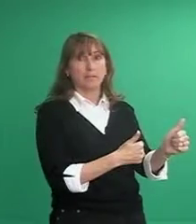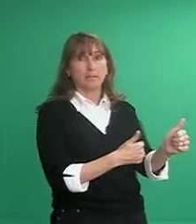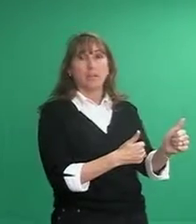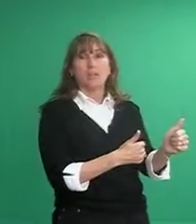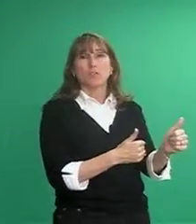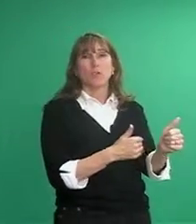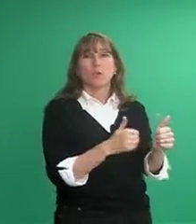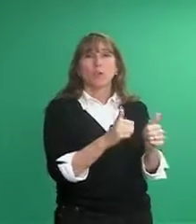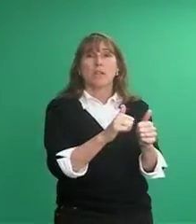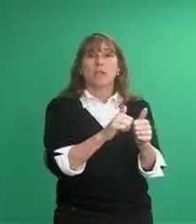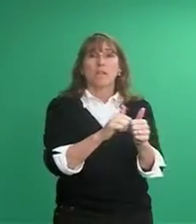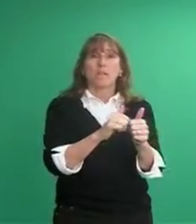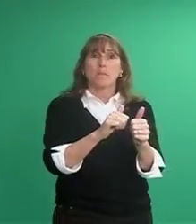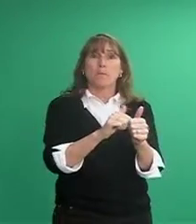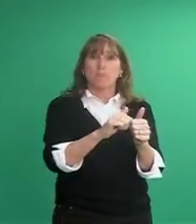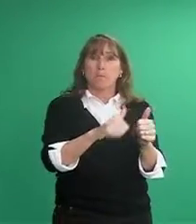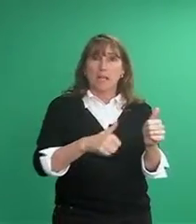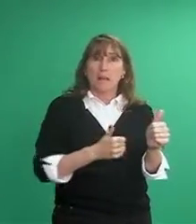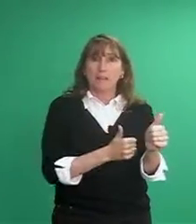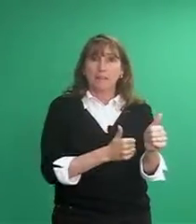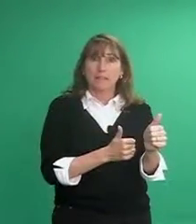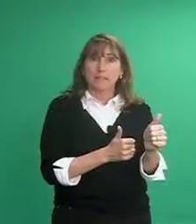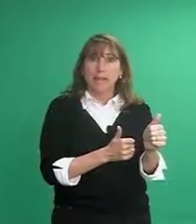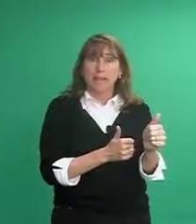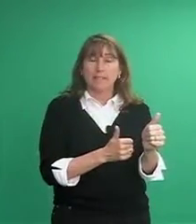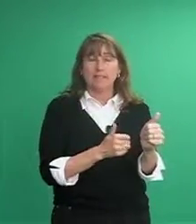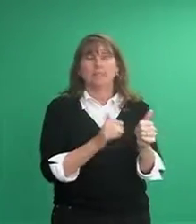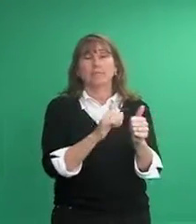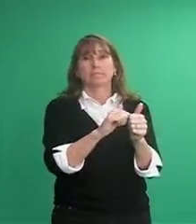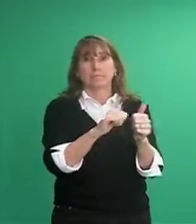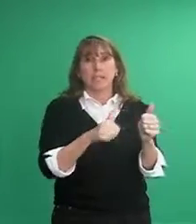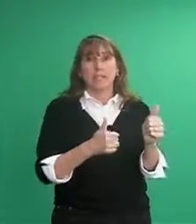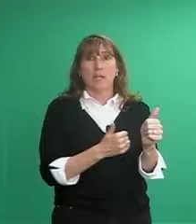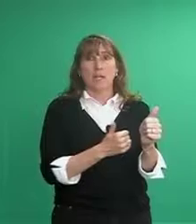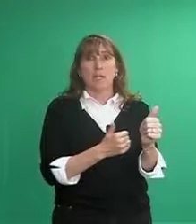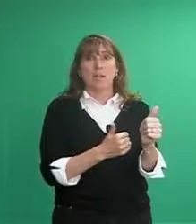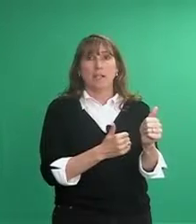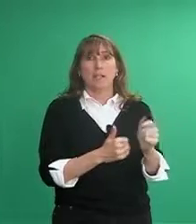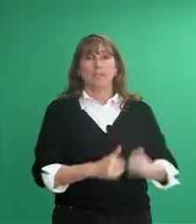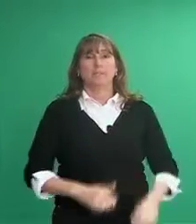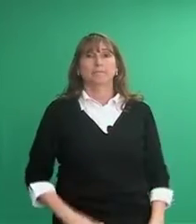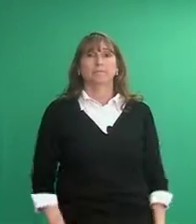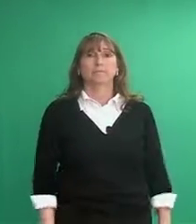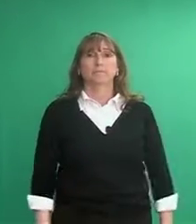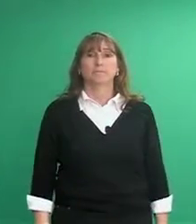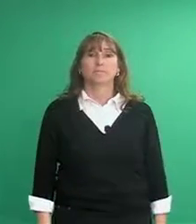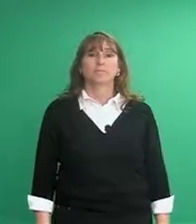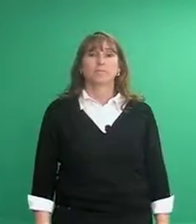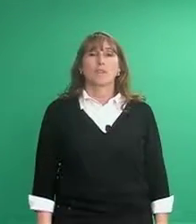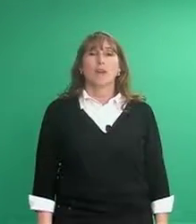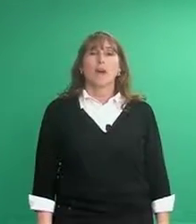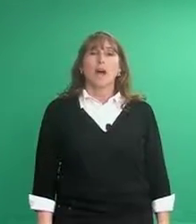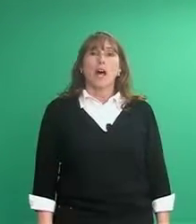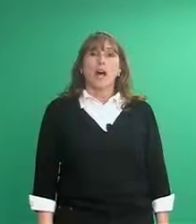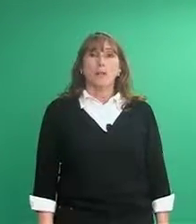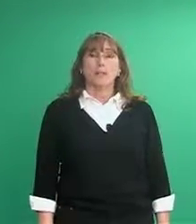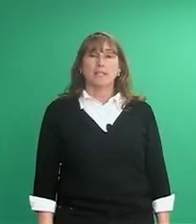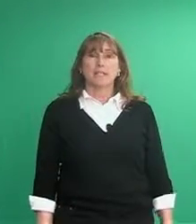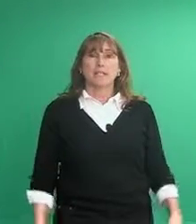so the book is behind the glass that type up behind opposite